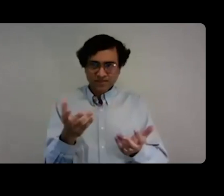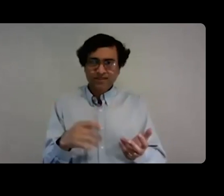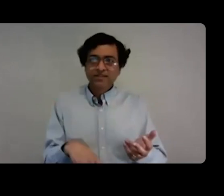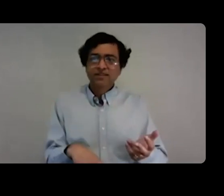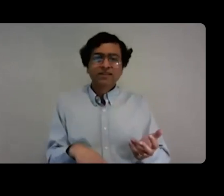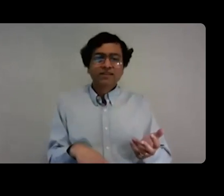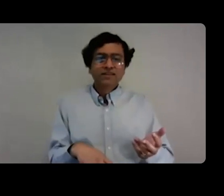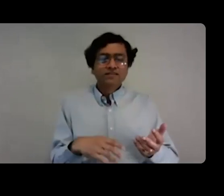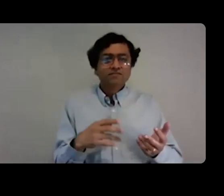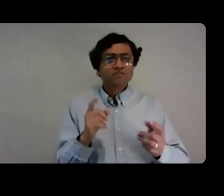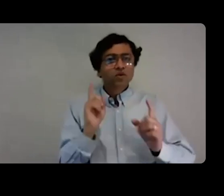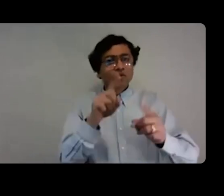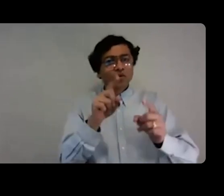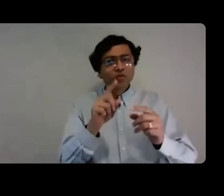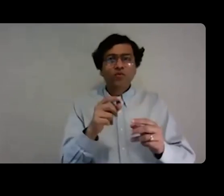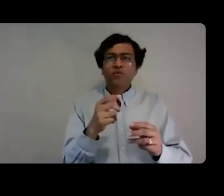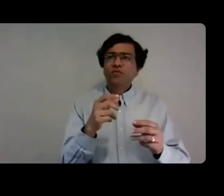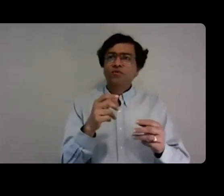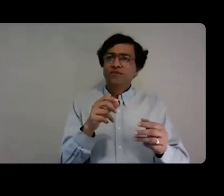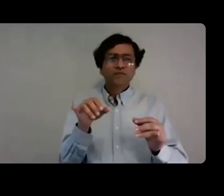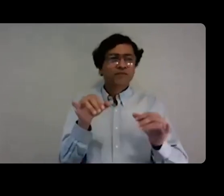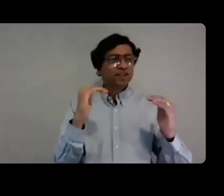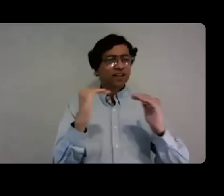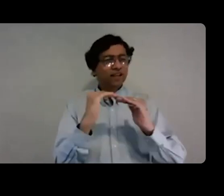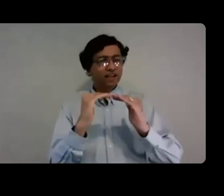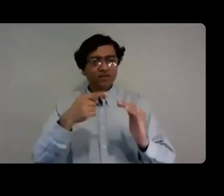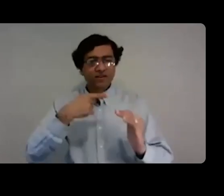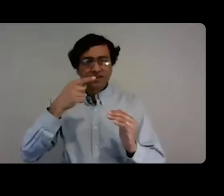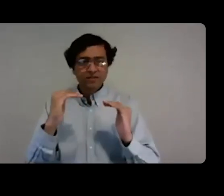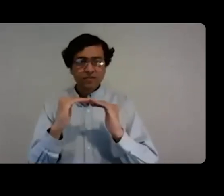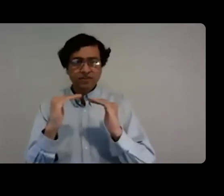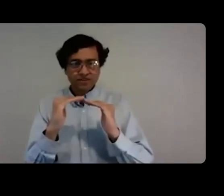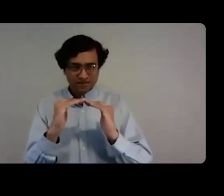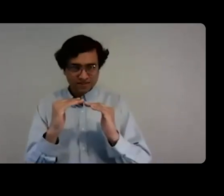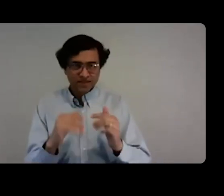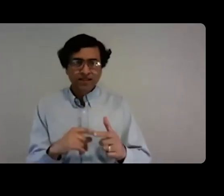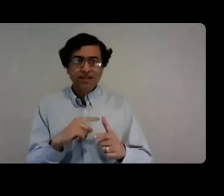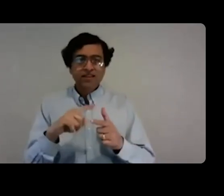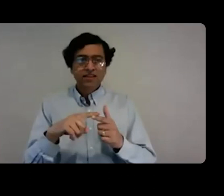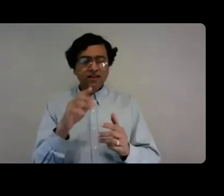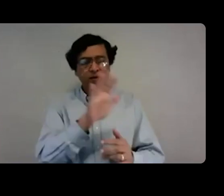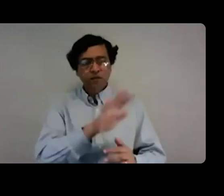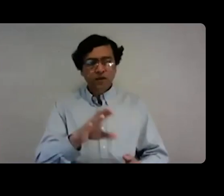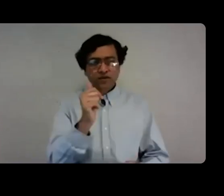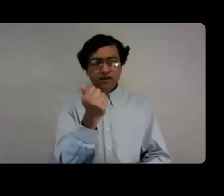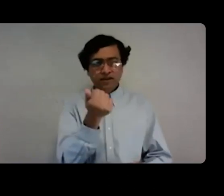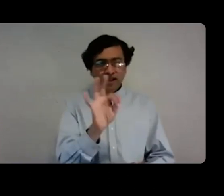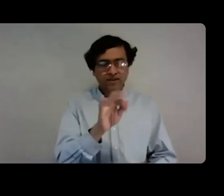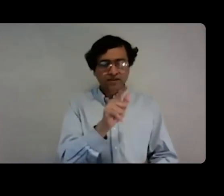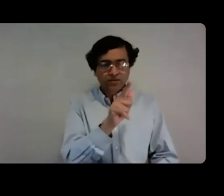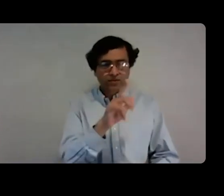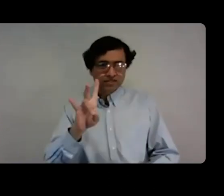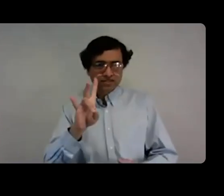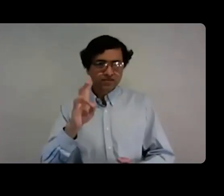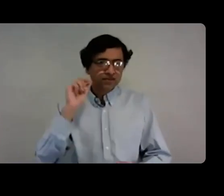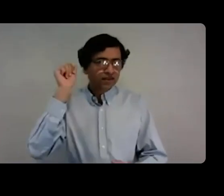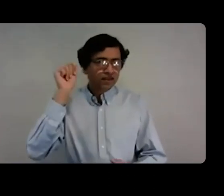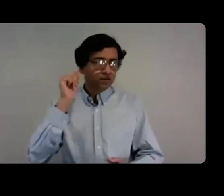And news or other kinds of entertainment would be presented in the same way. So there were no barriers at that time.